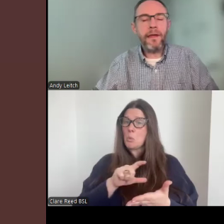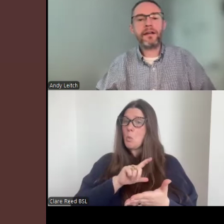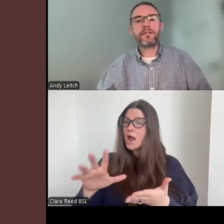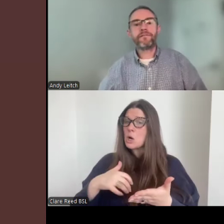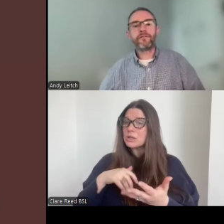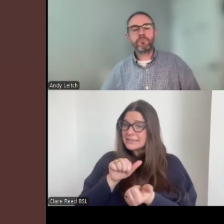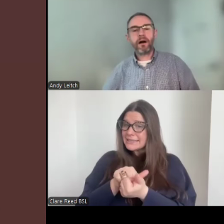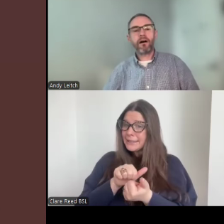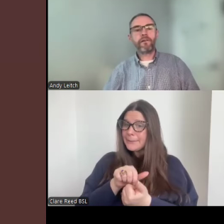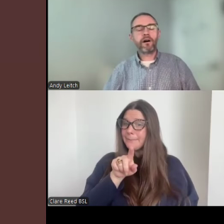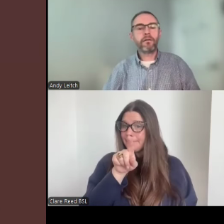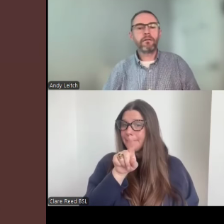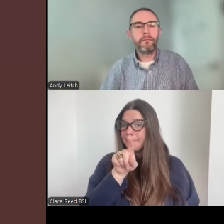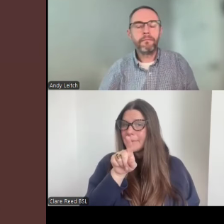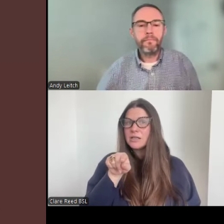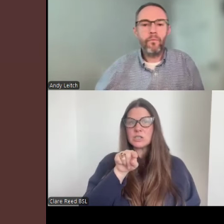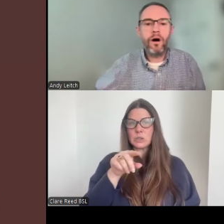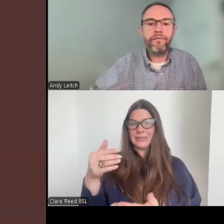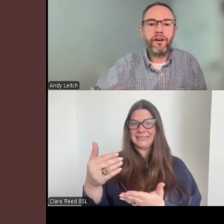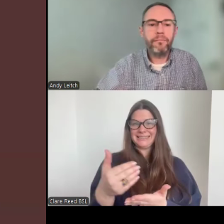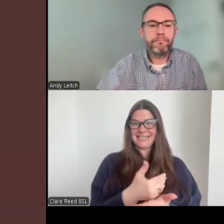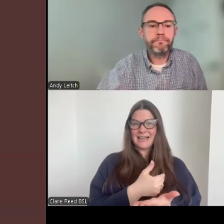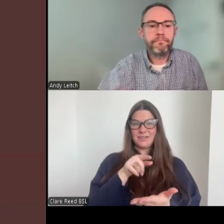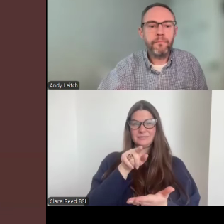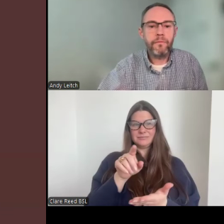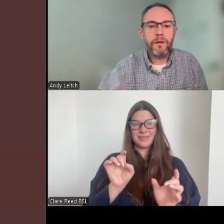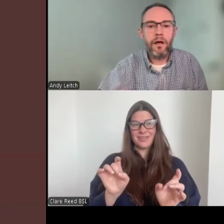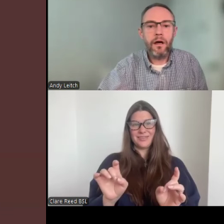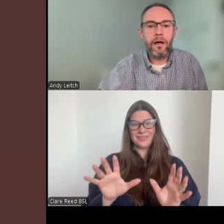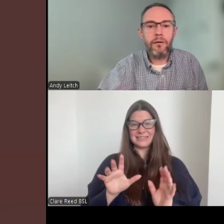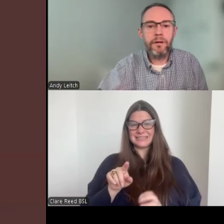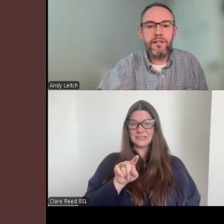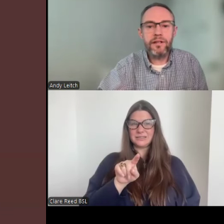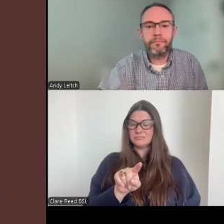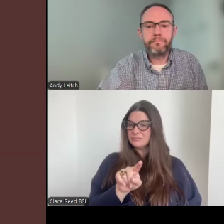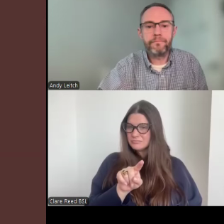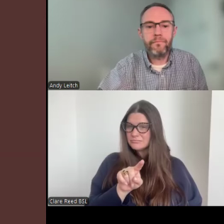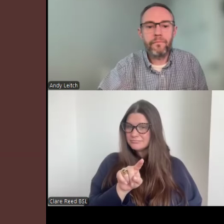That is the first part of our wireframe completed.